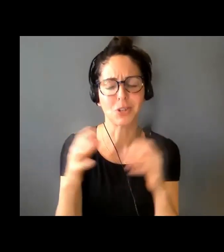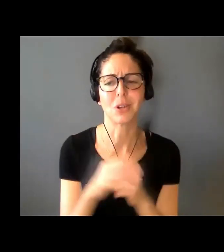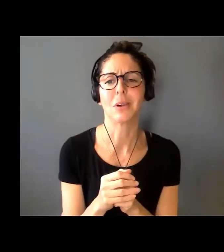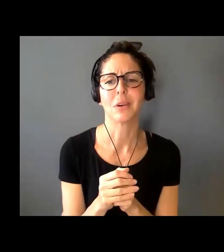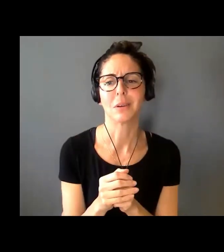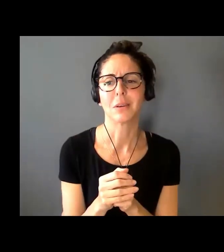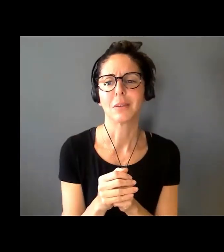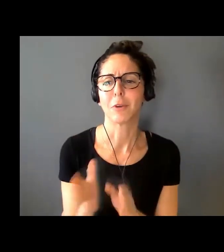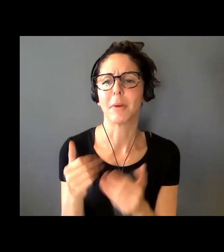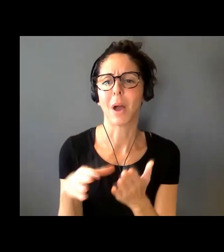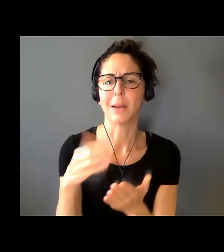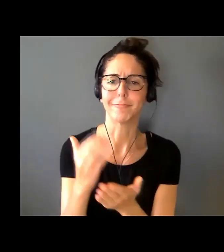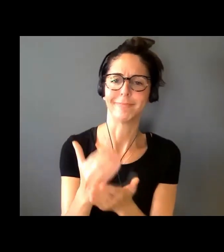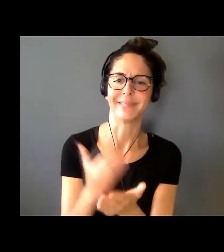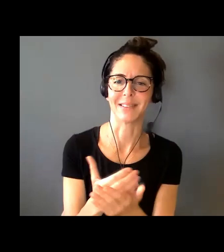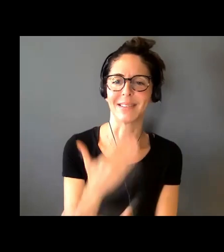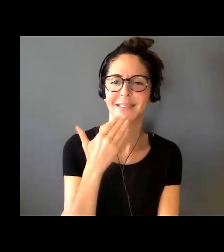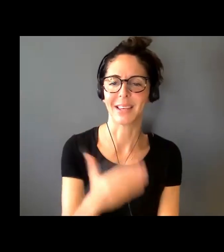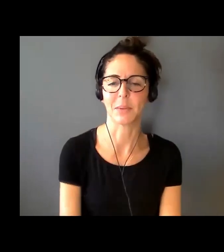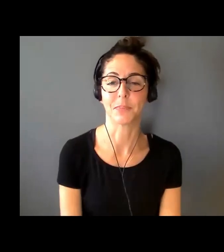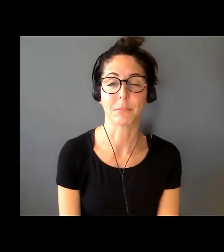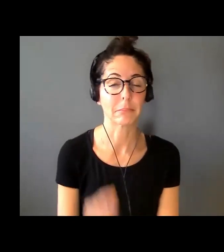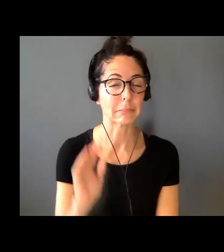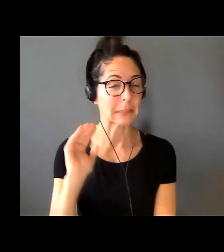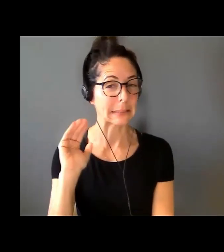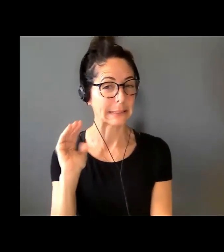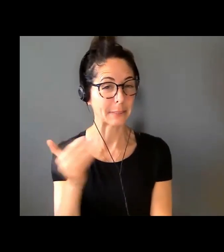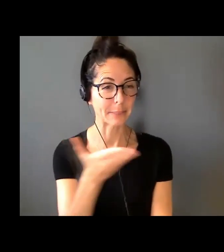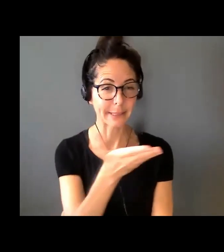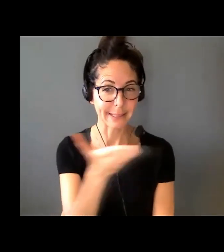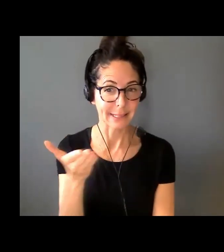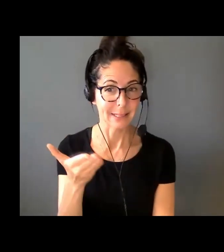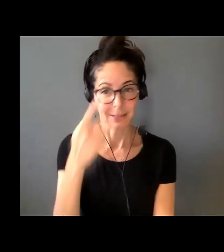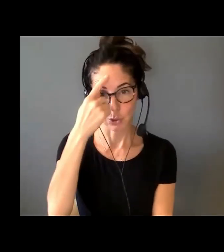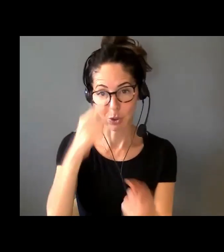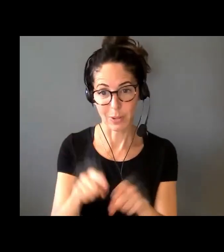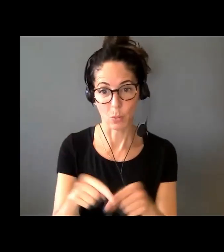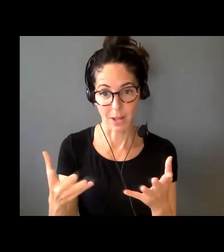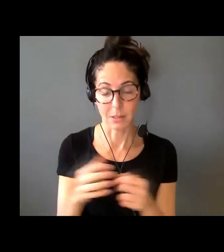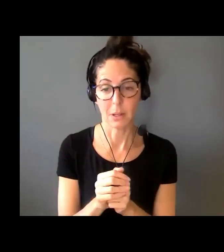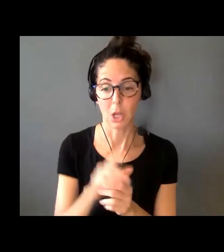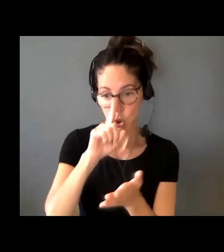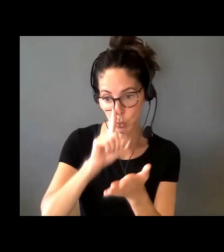hearing broadly is that we need to figure how to ground our research. We need to actually be on the